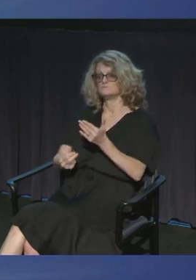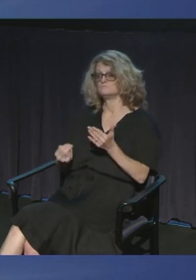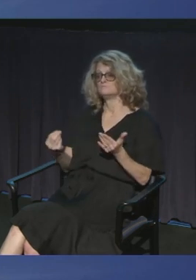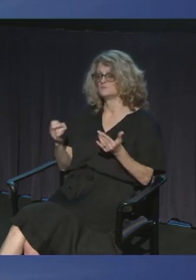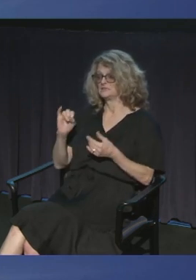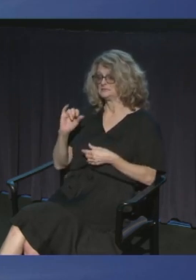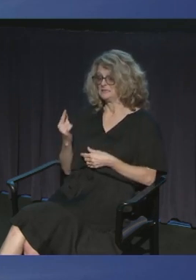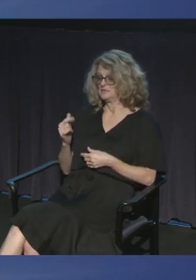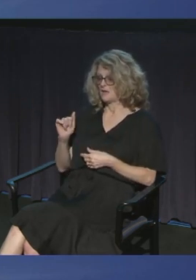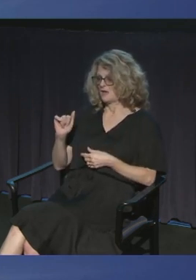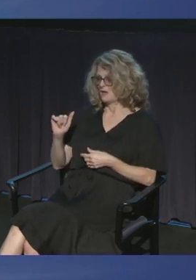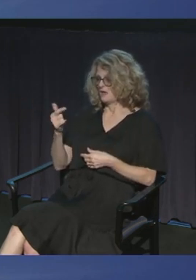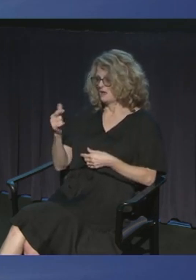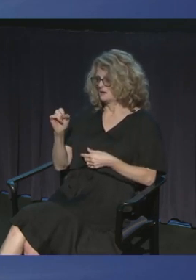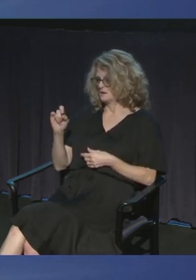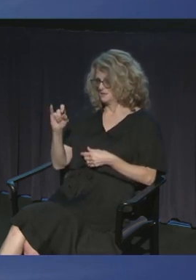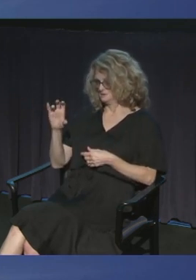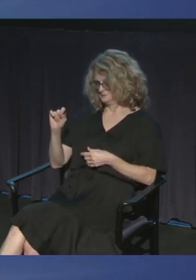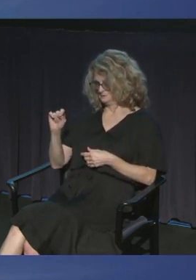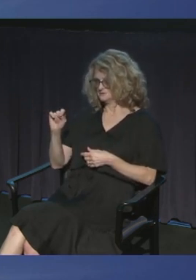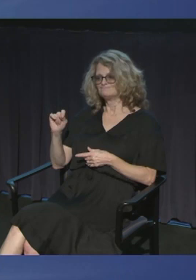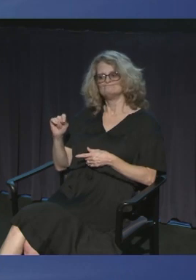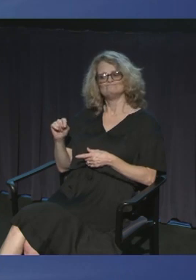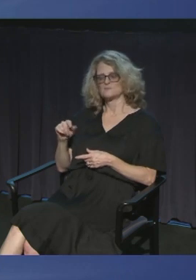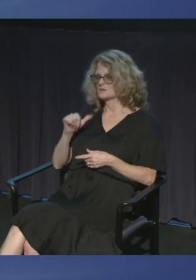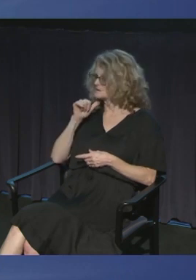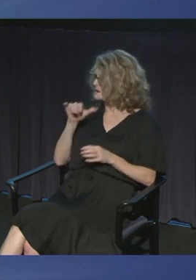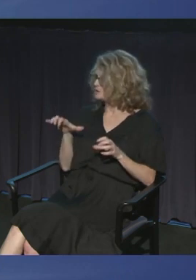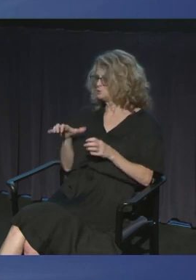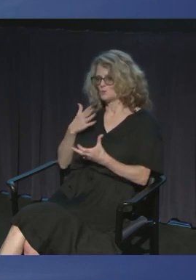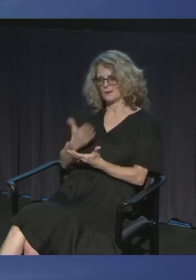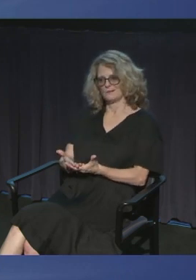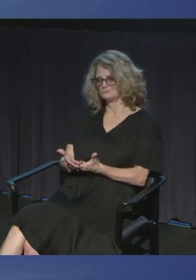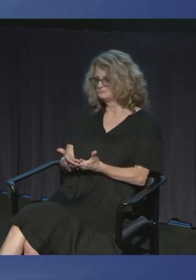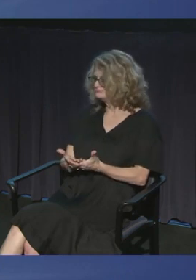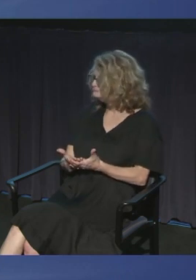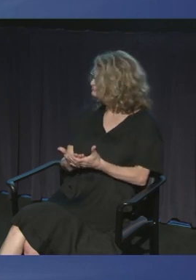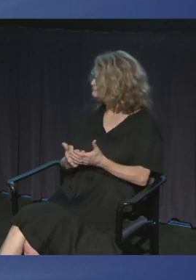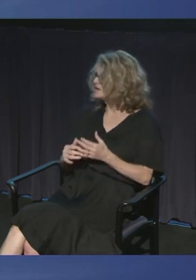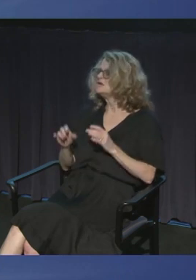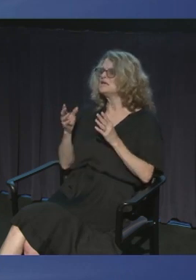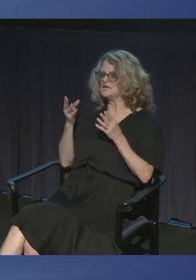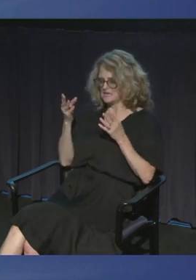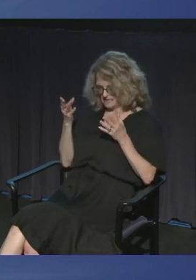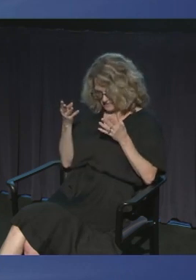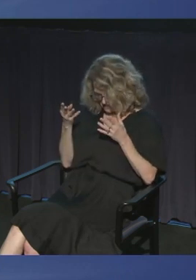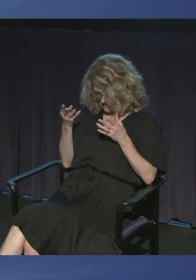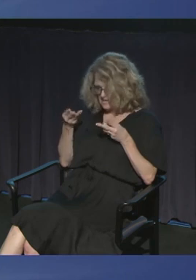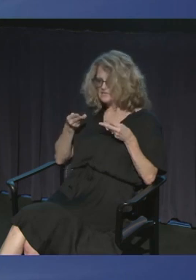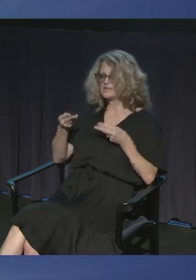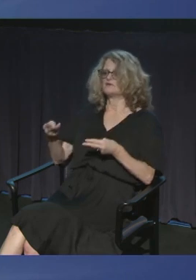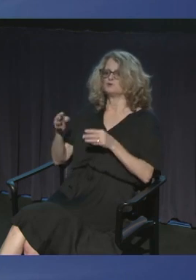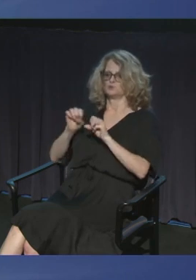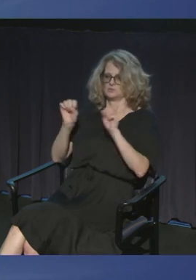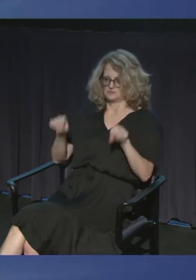DELIVERED STING AGONIST, THE